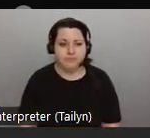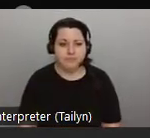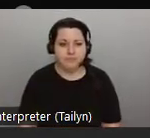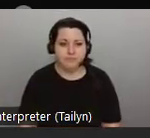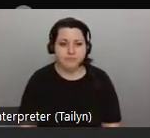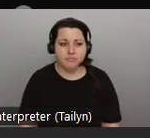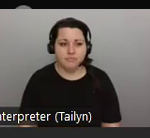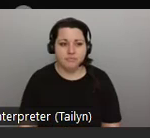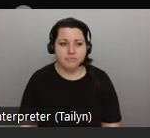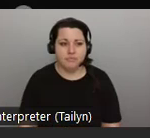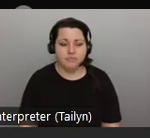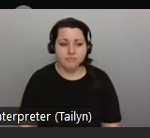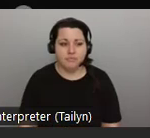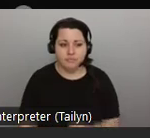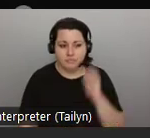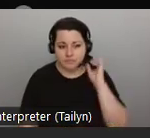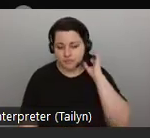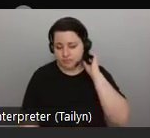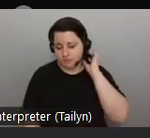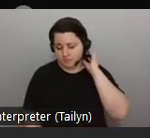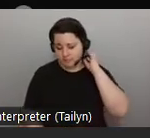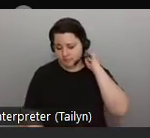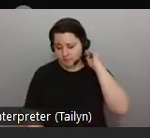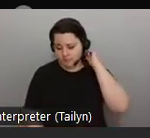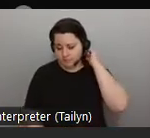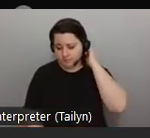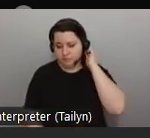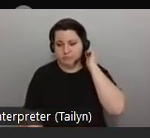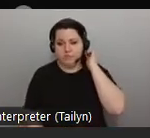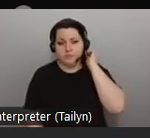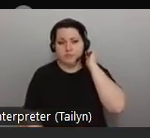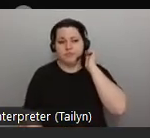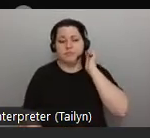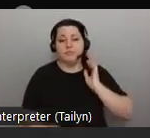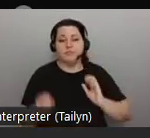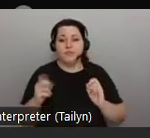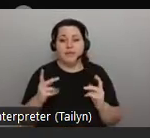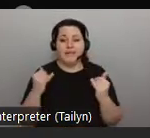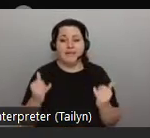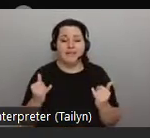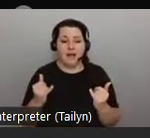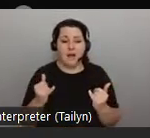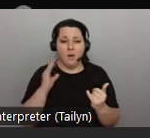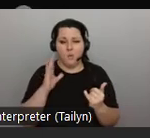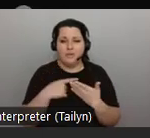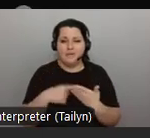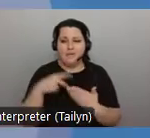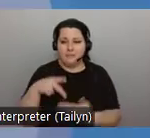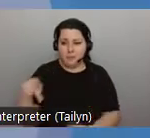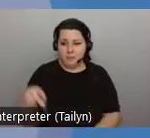YouTube channel in a day or two. SPEAKER: OK thank you. STEPHEN POLACEK: No problem.